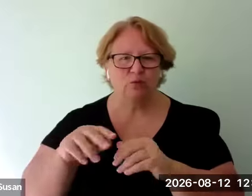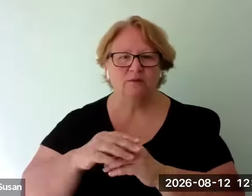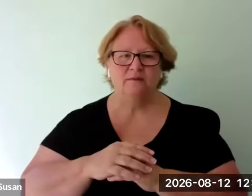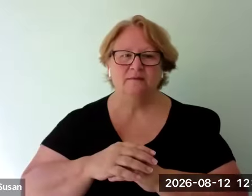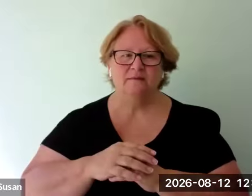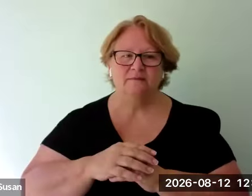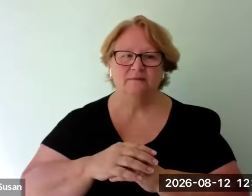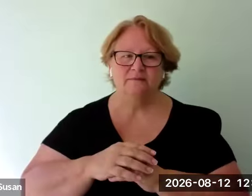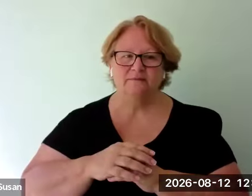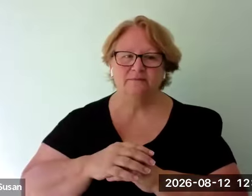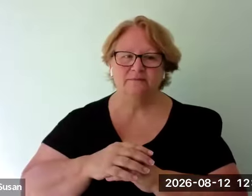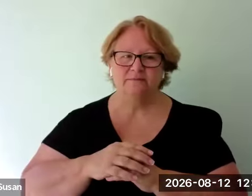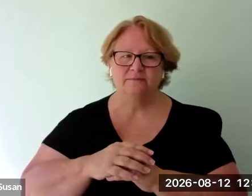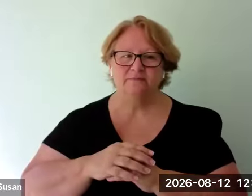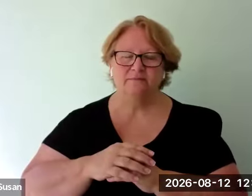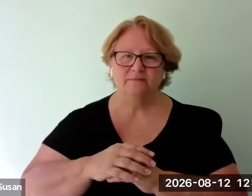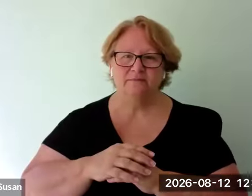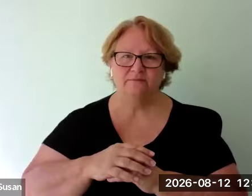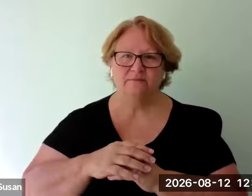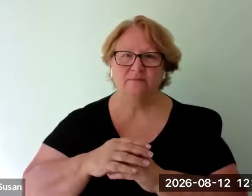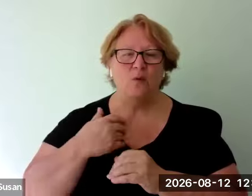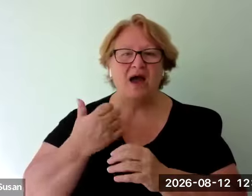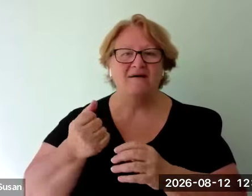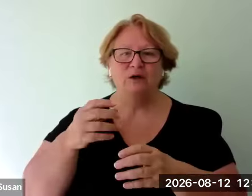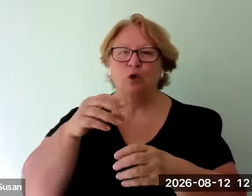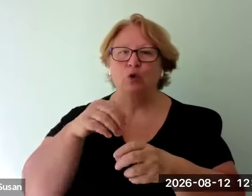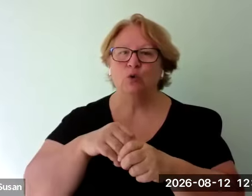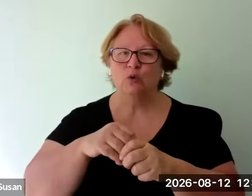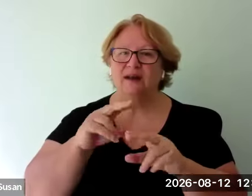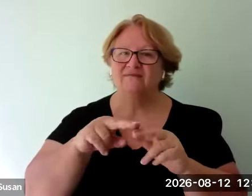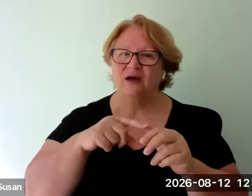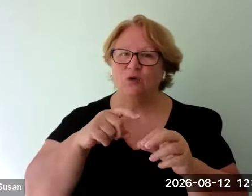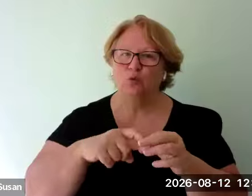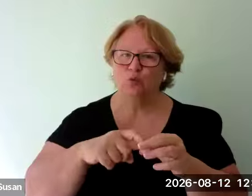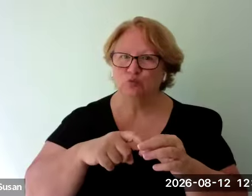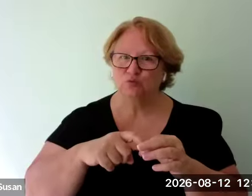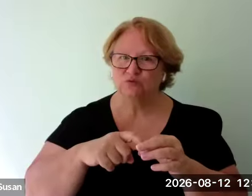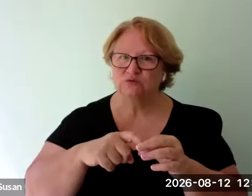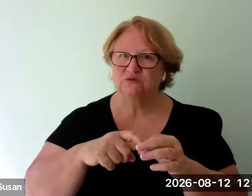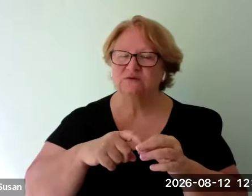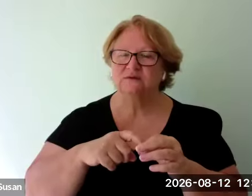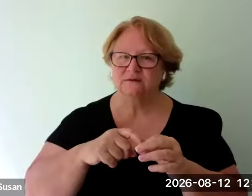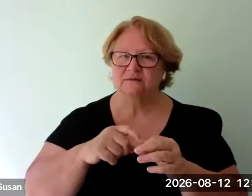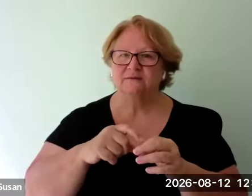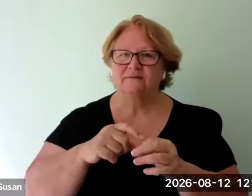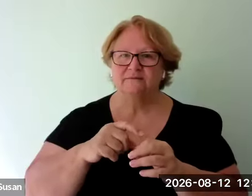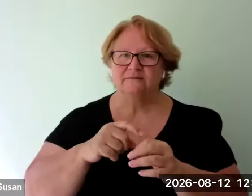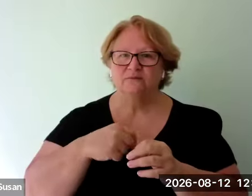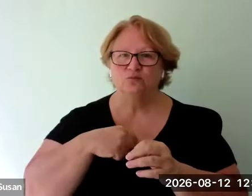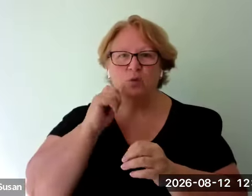assessment matrix for the independent panel reviewers. Please have a look over that as well. We are also